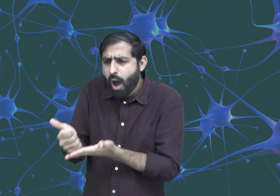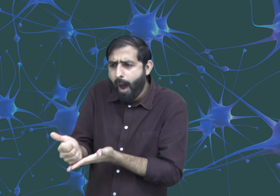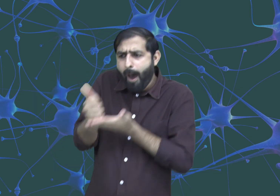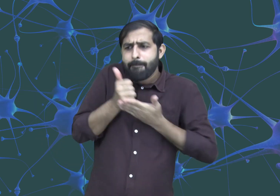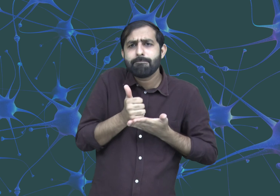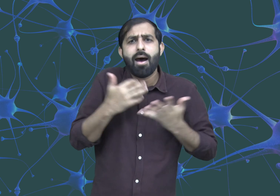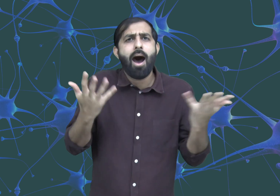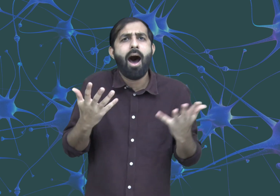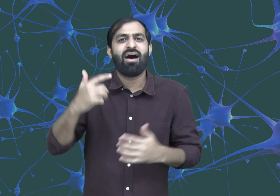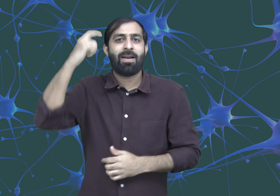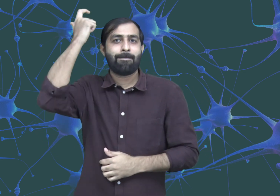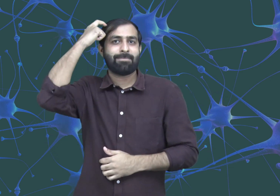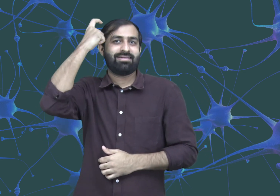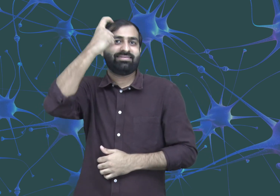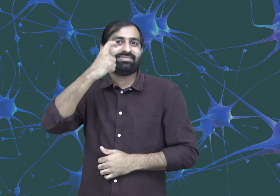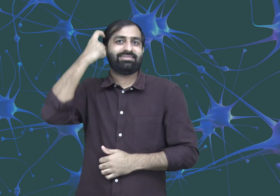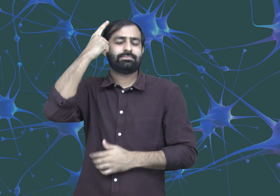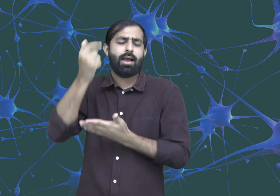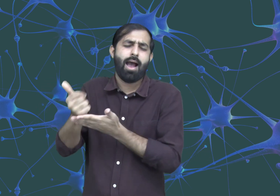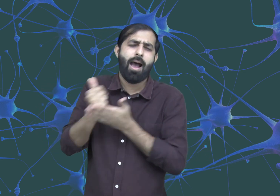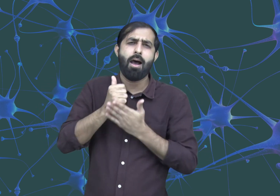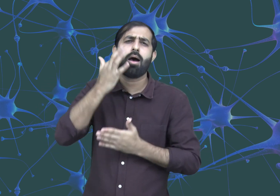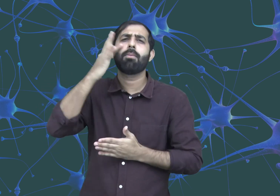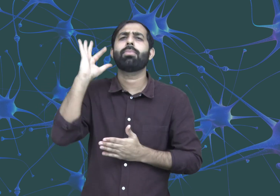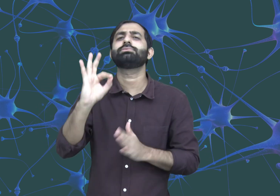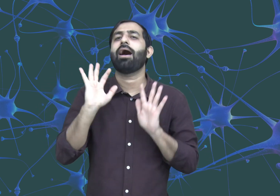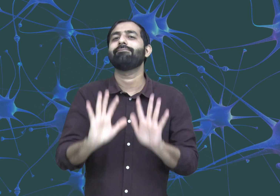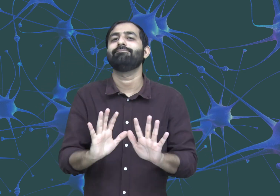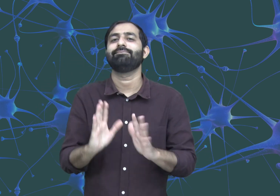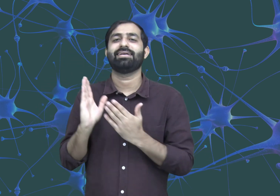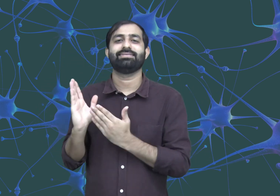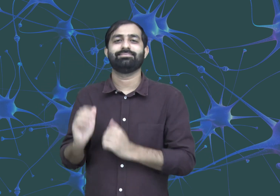This is the reflex action that happens with the help of thought process.